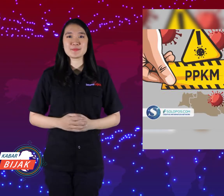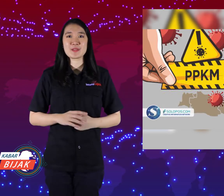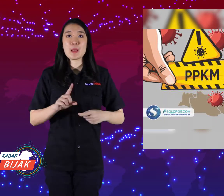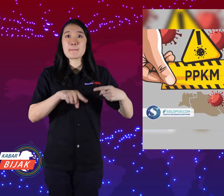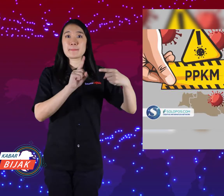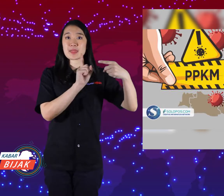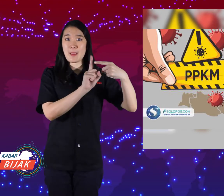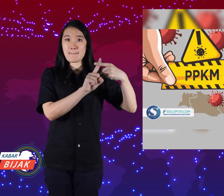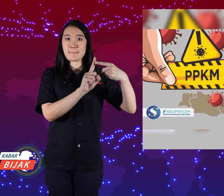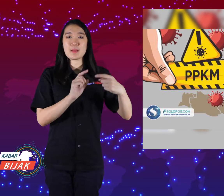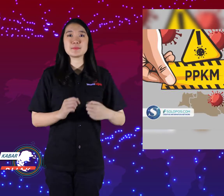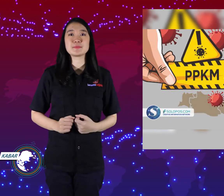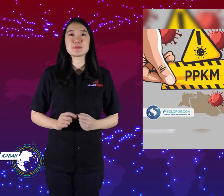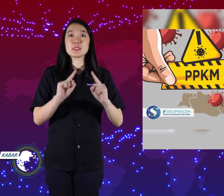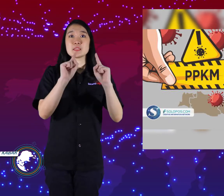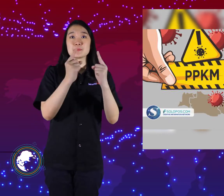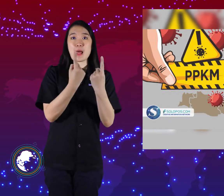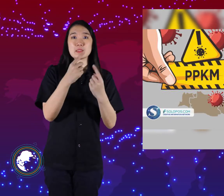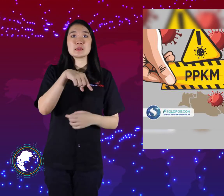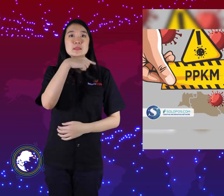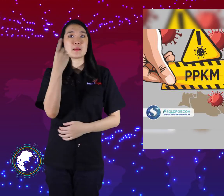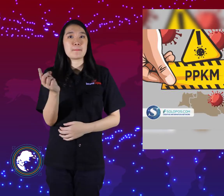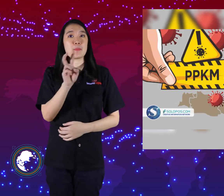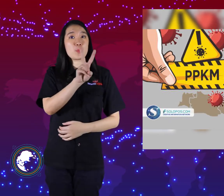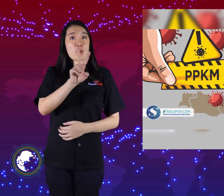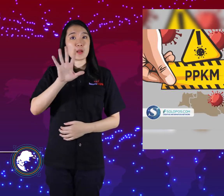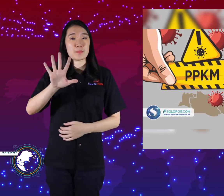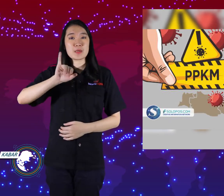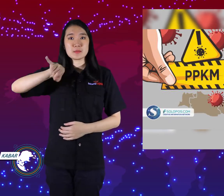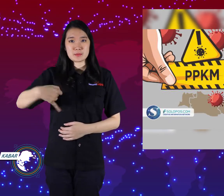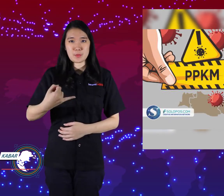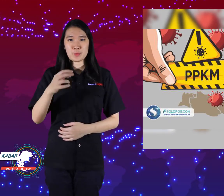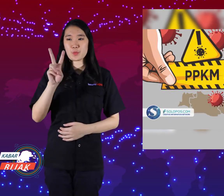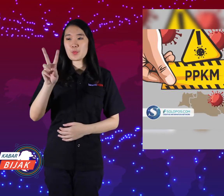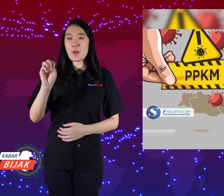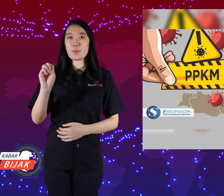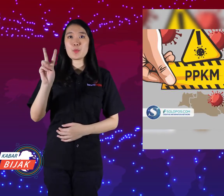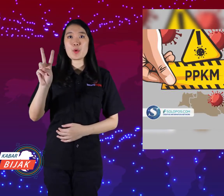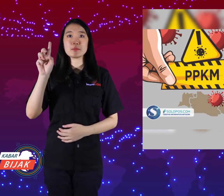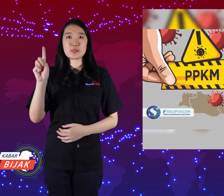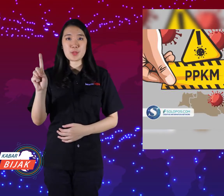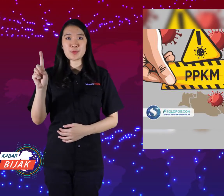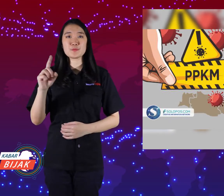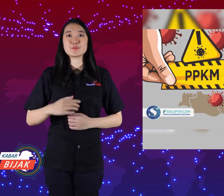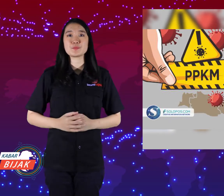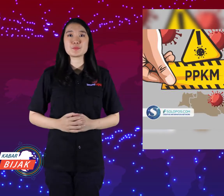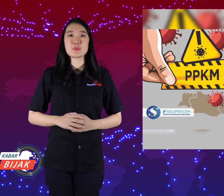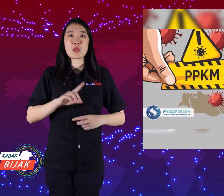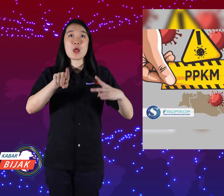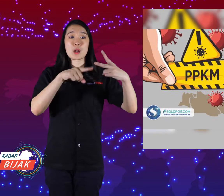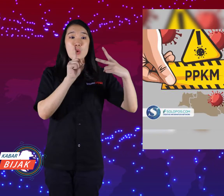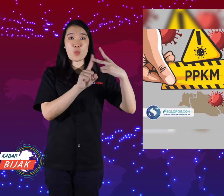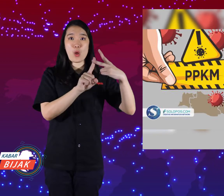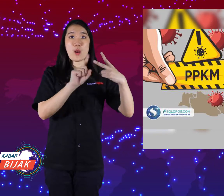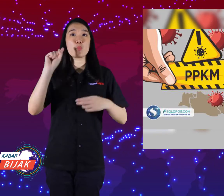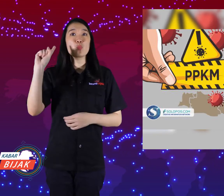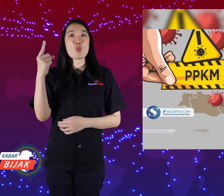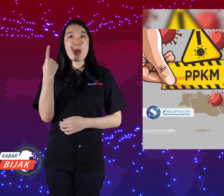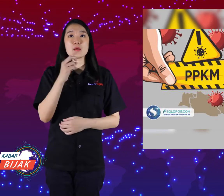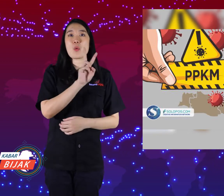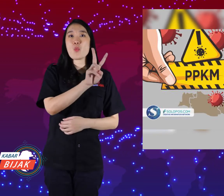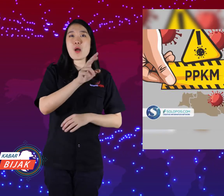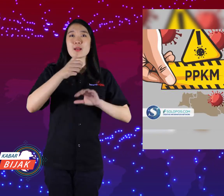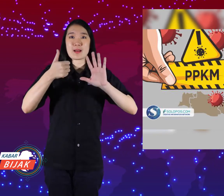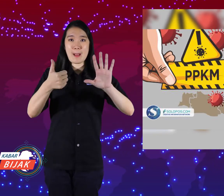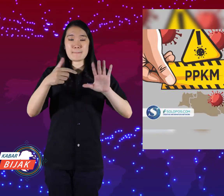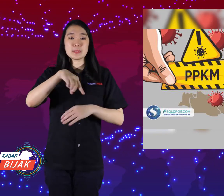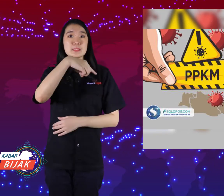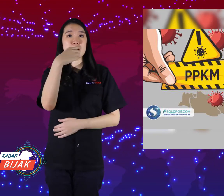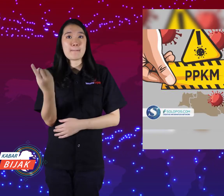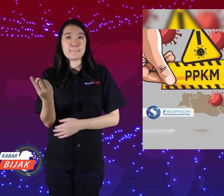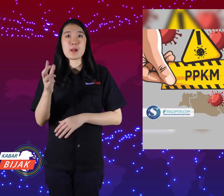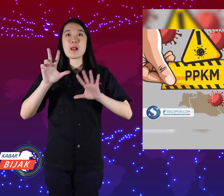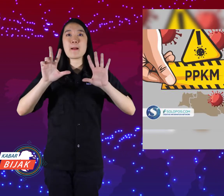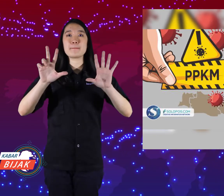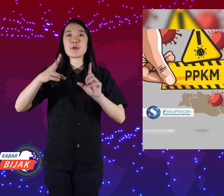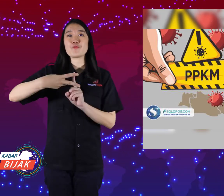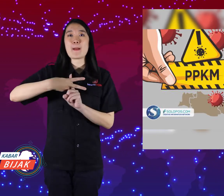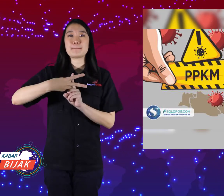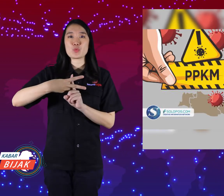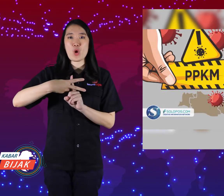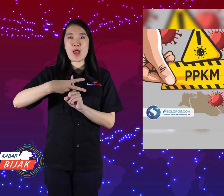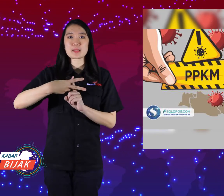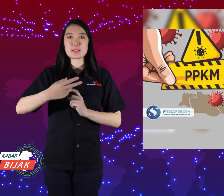The first one on January 11 -25 2021. And the second one from January 26 - February 8.